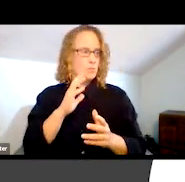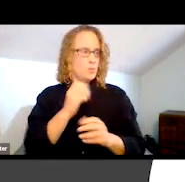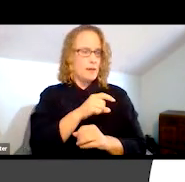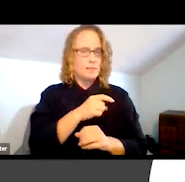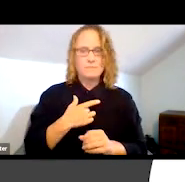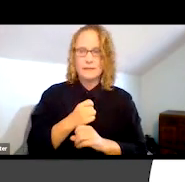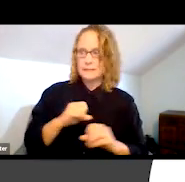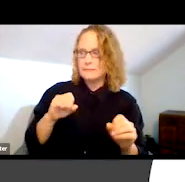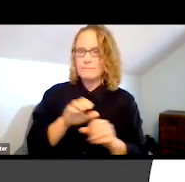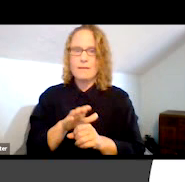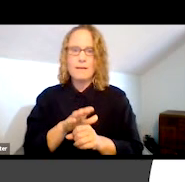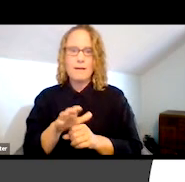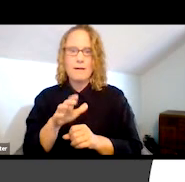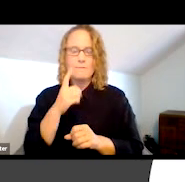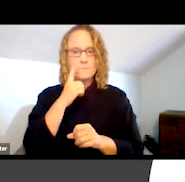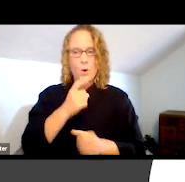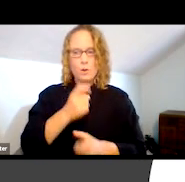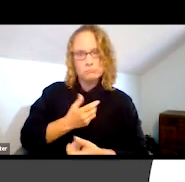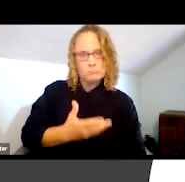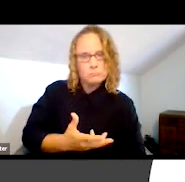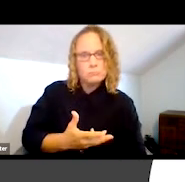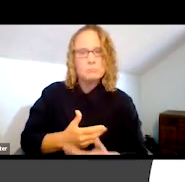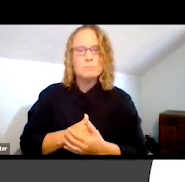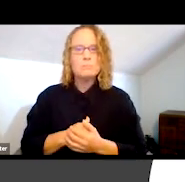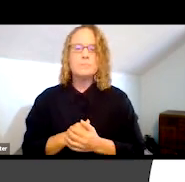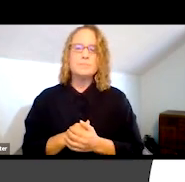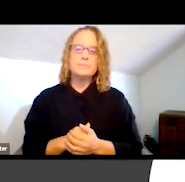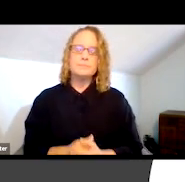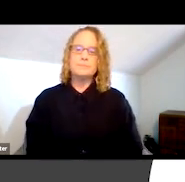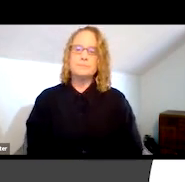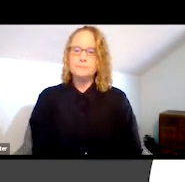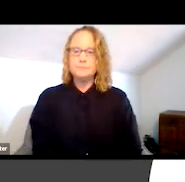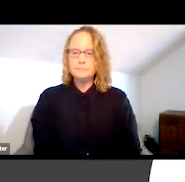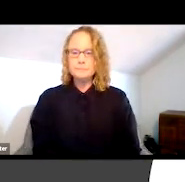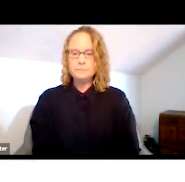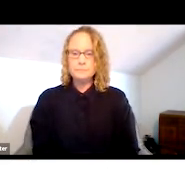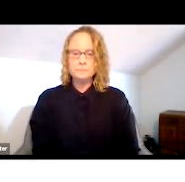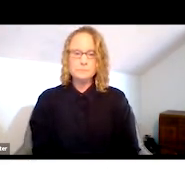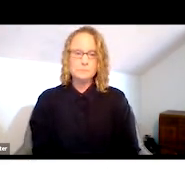Do the individual have access to the door? Do we have bottles of water available for people?